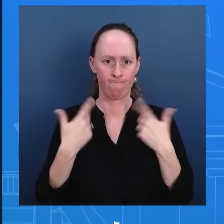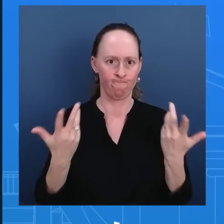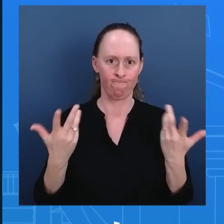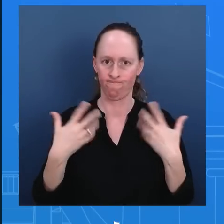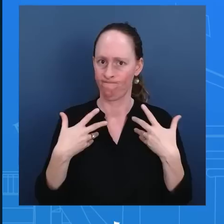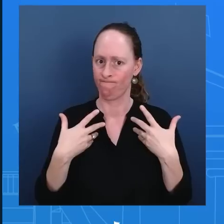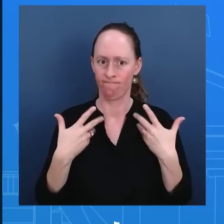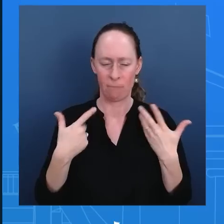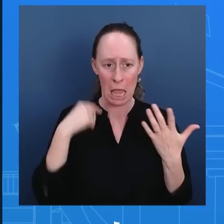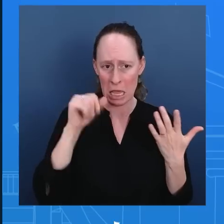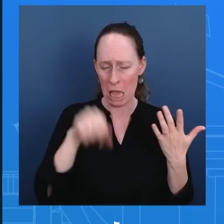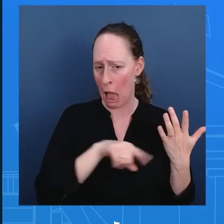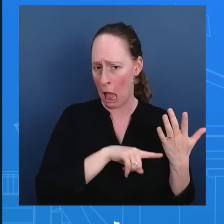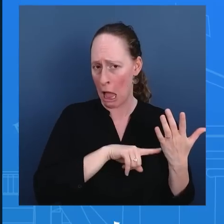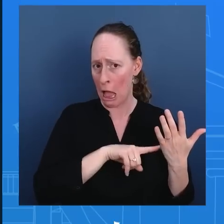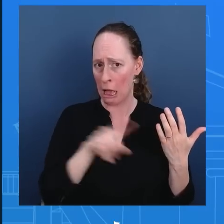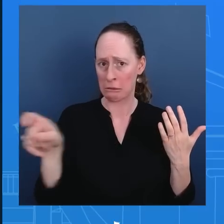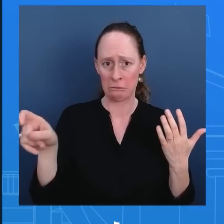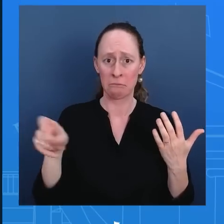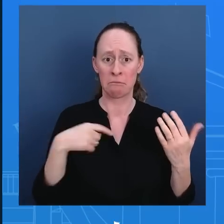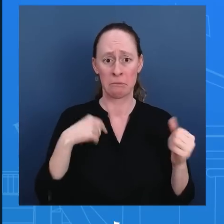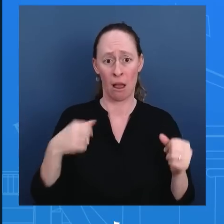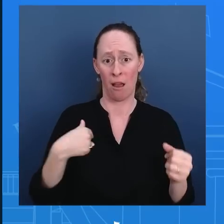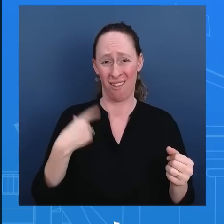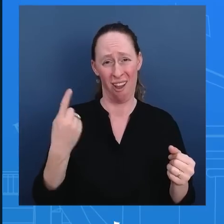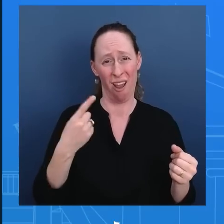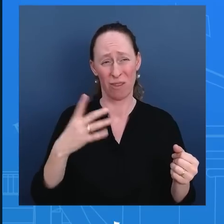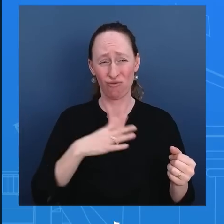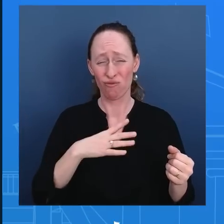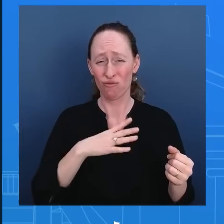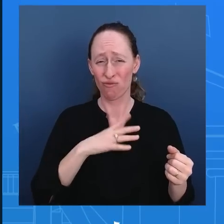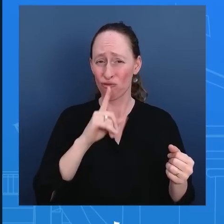our assistance to both -- to both campaigns as we --